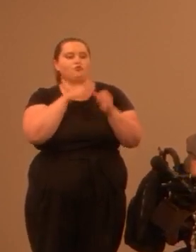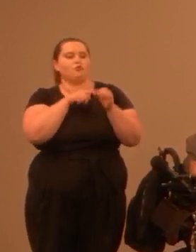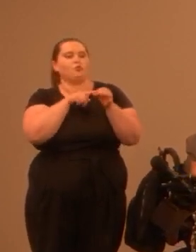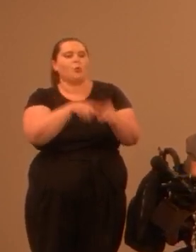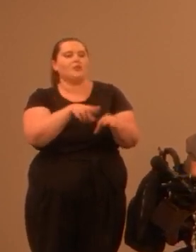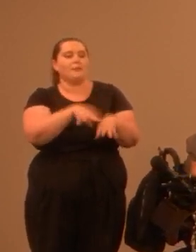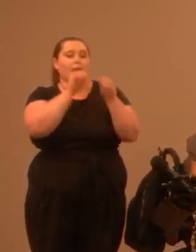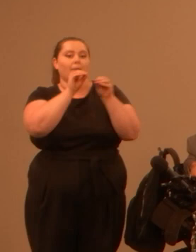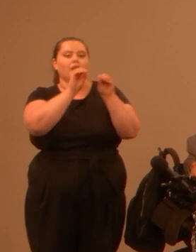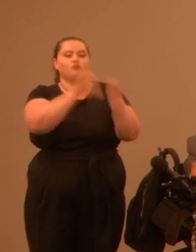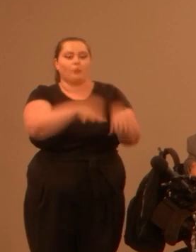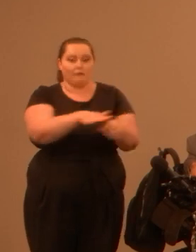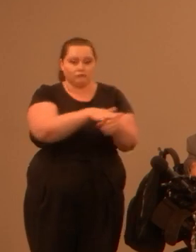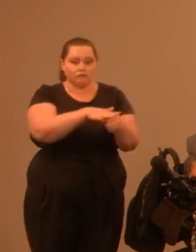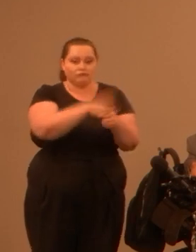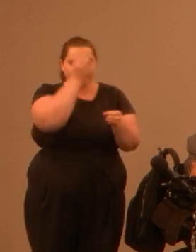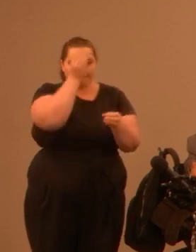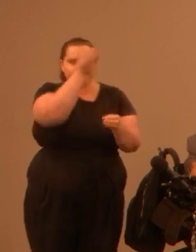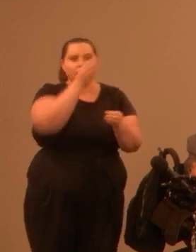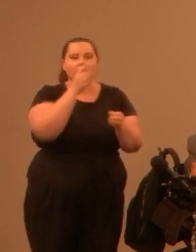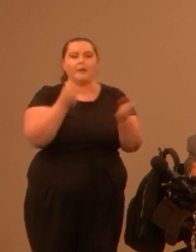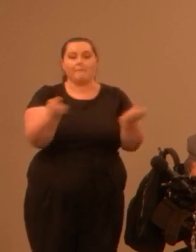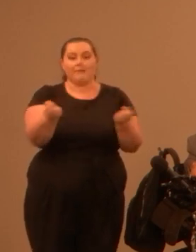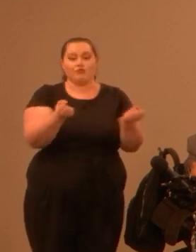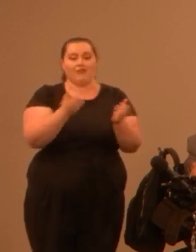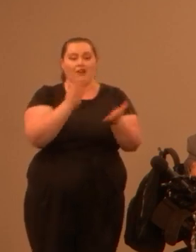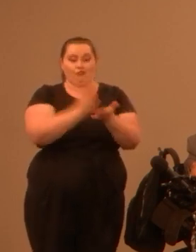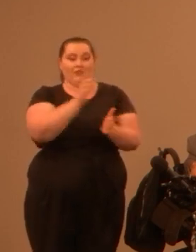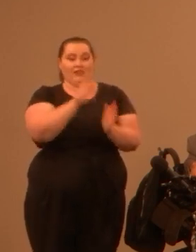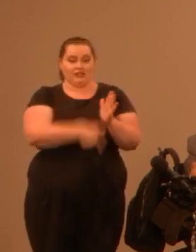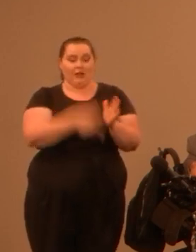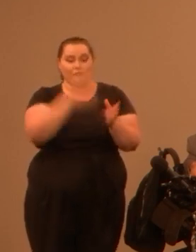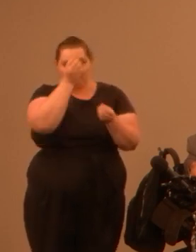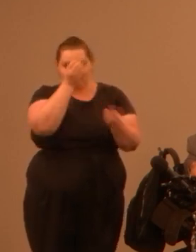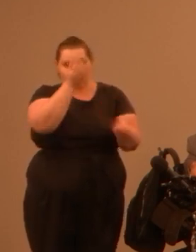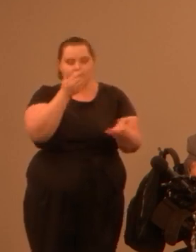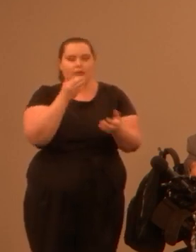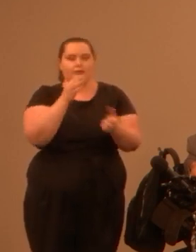notifying bus drivers in real time to ensure no one is left behind.